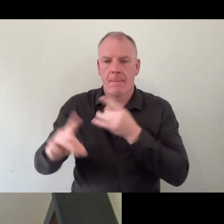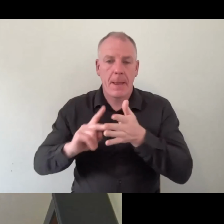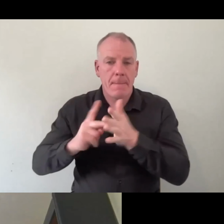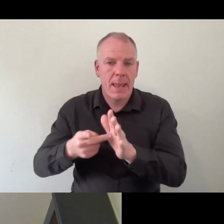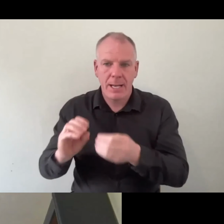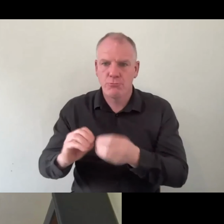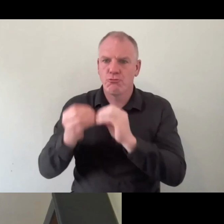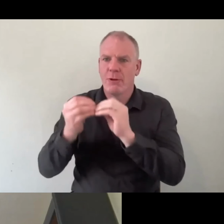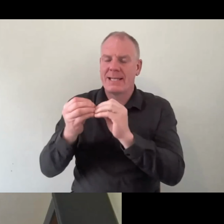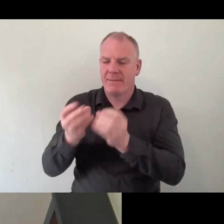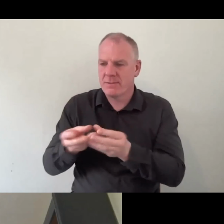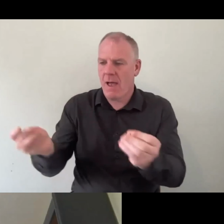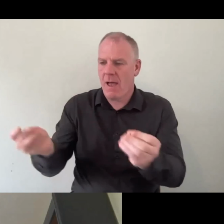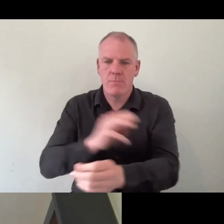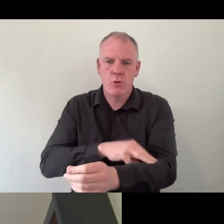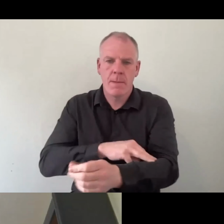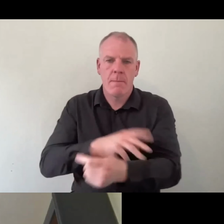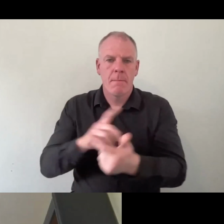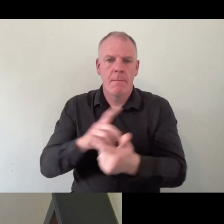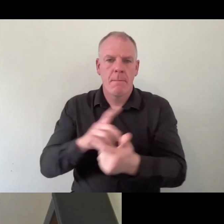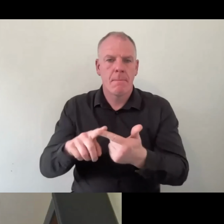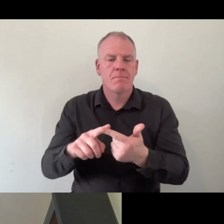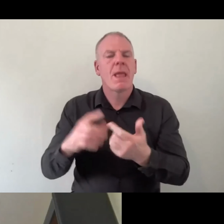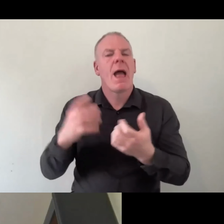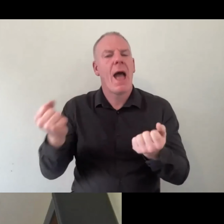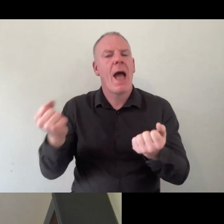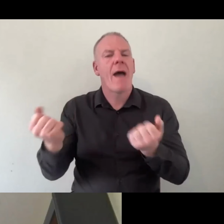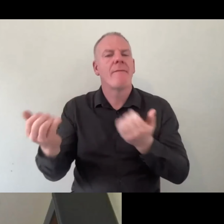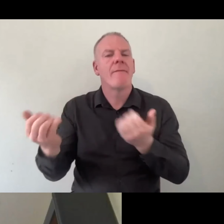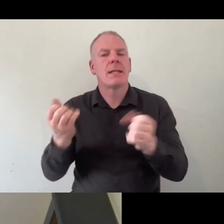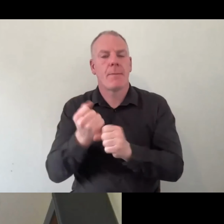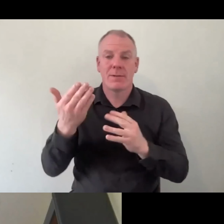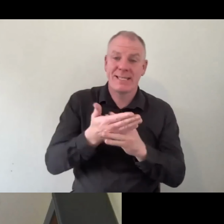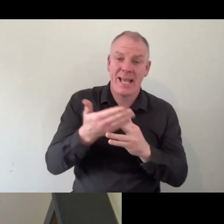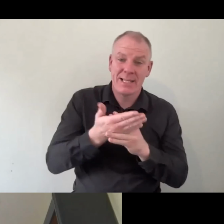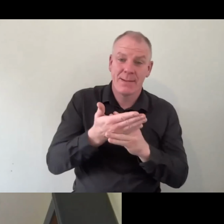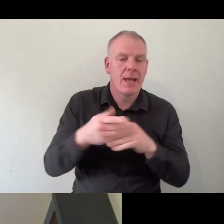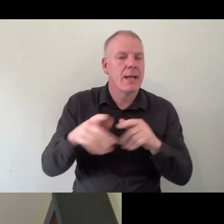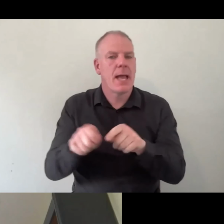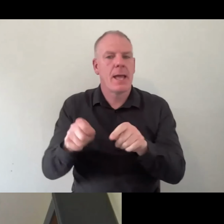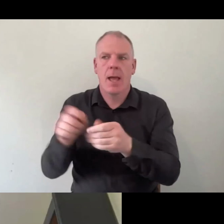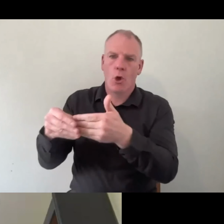So, it's about a balance between accessibility and the conservation and sustainability of the building,